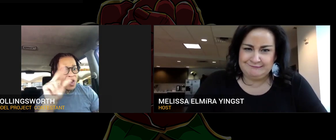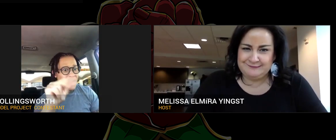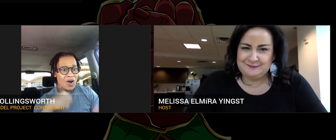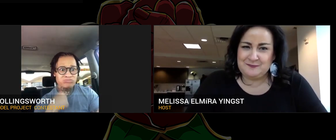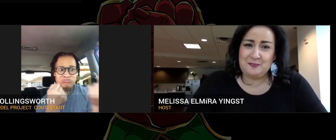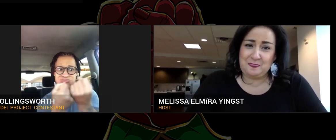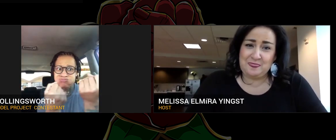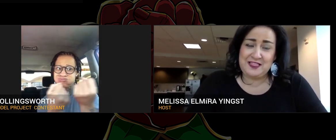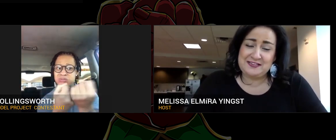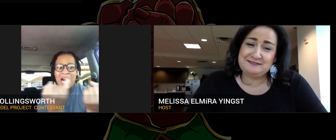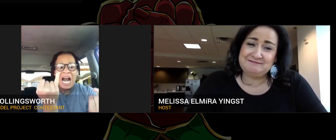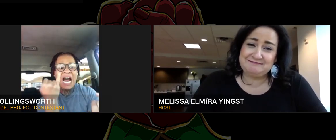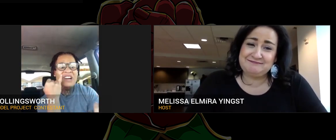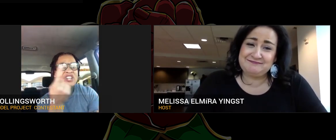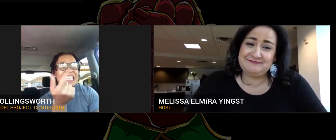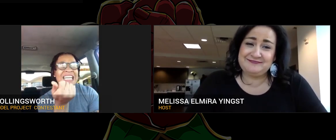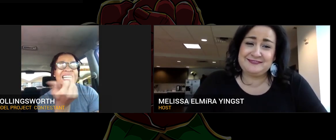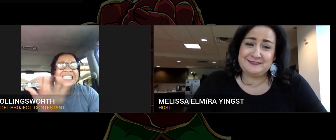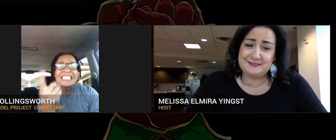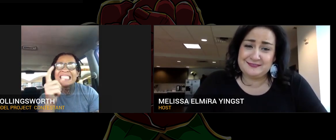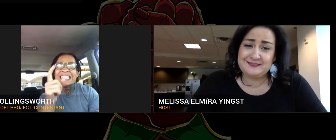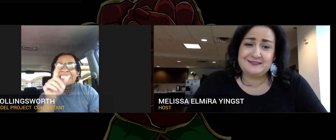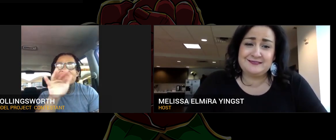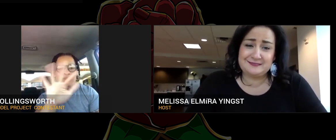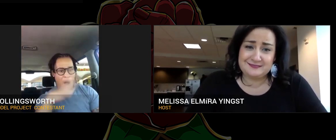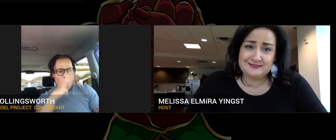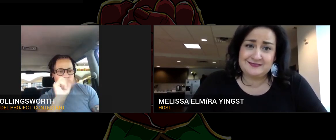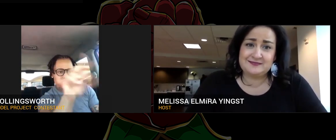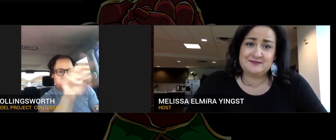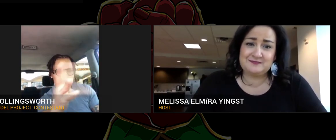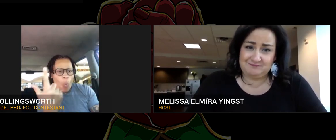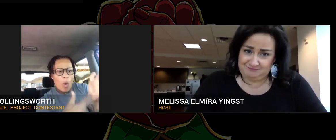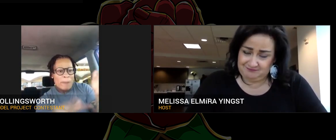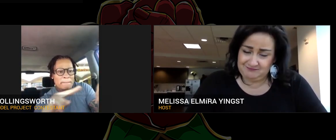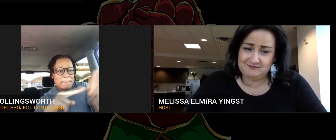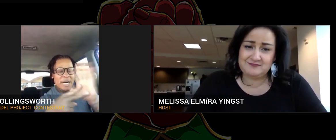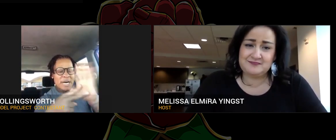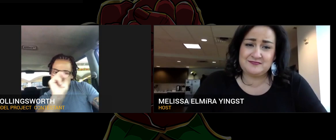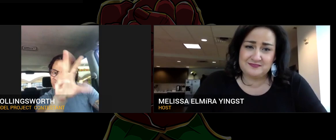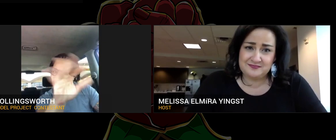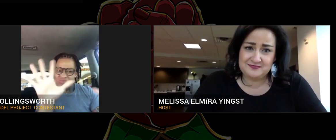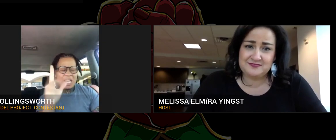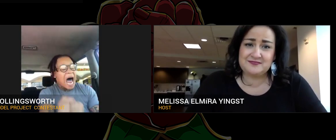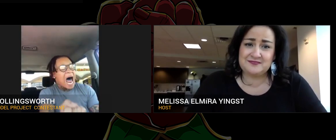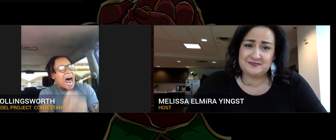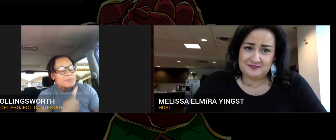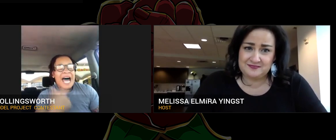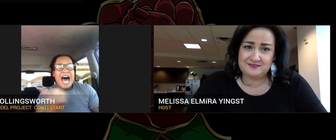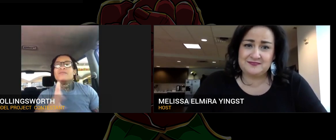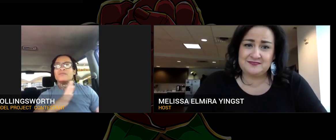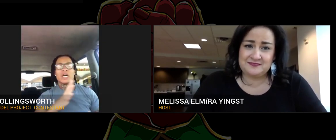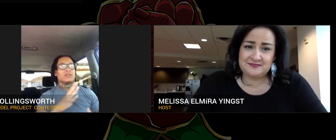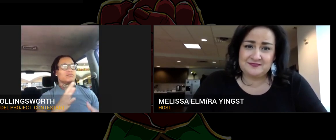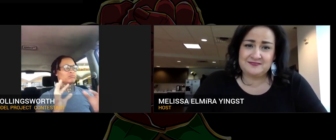I was like, "I'm supportive! If you need anything, I'm willing to help!" Tell you what it means. Ask me anything like it's fine.